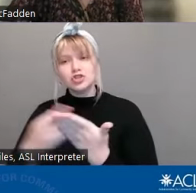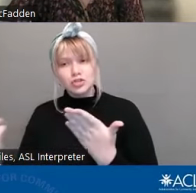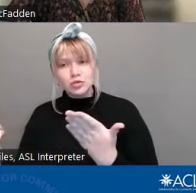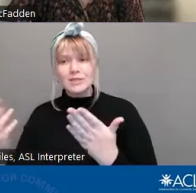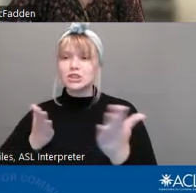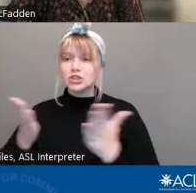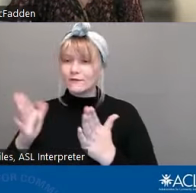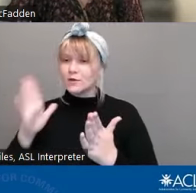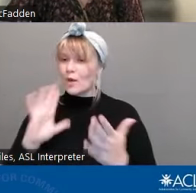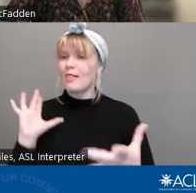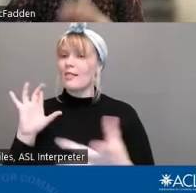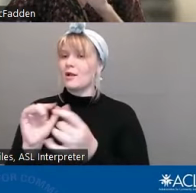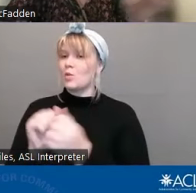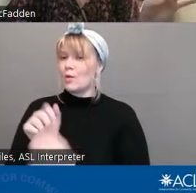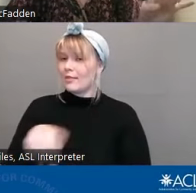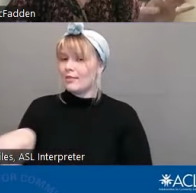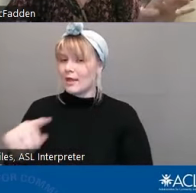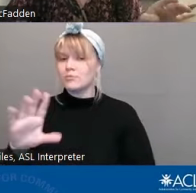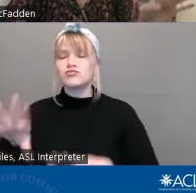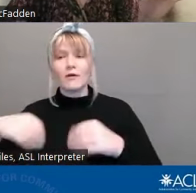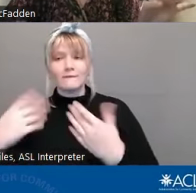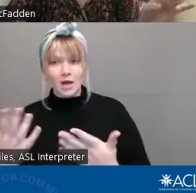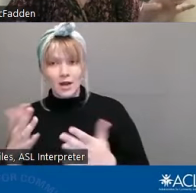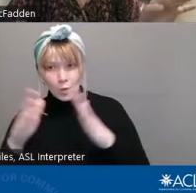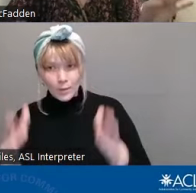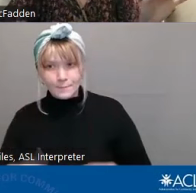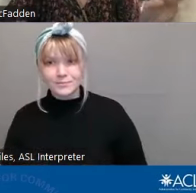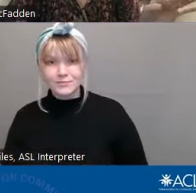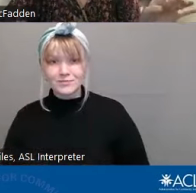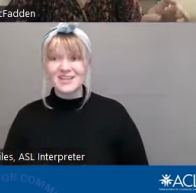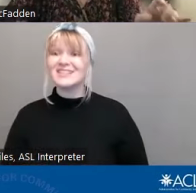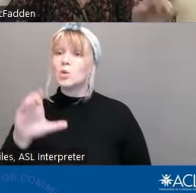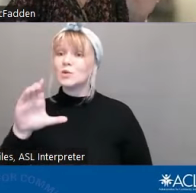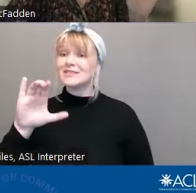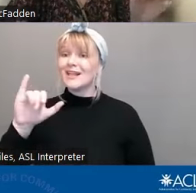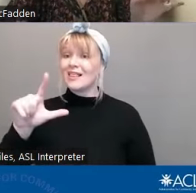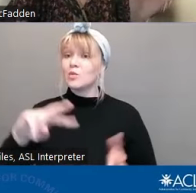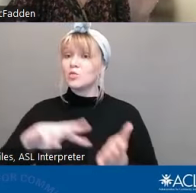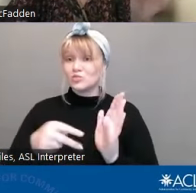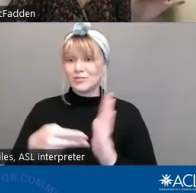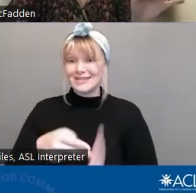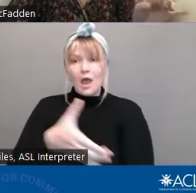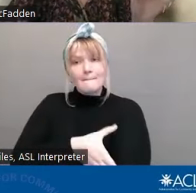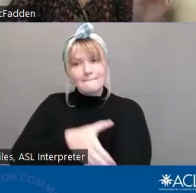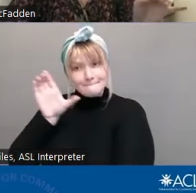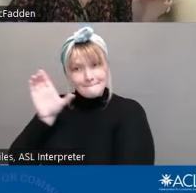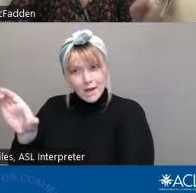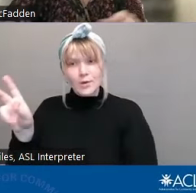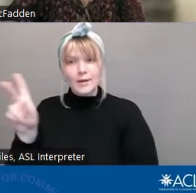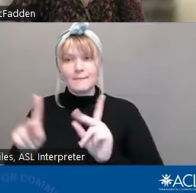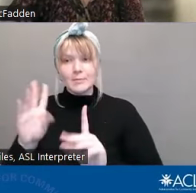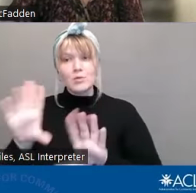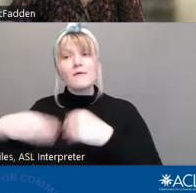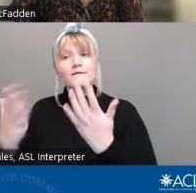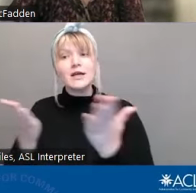They provide services to help them stay permanently housed.